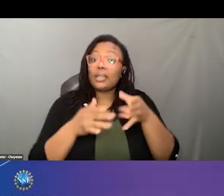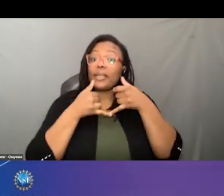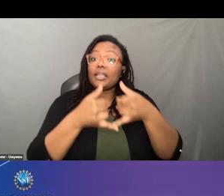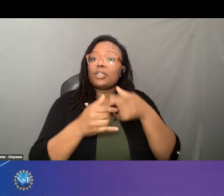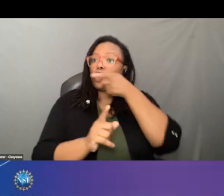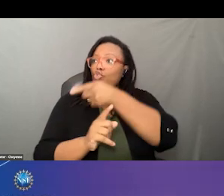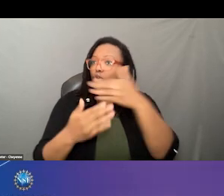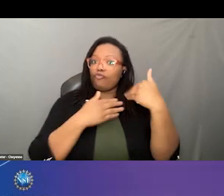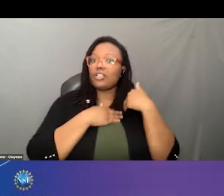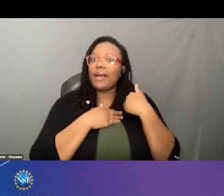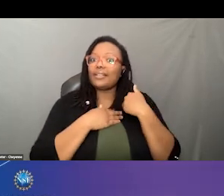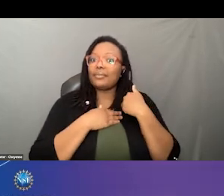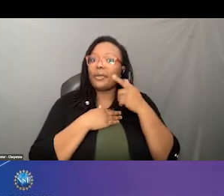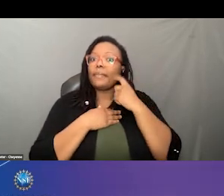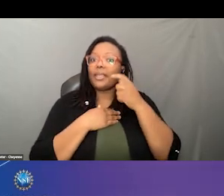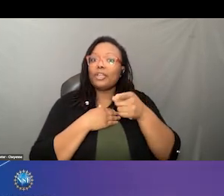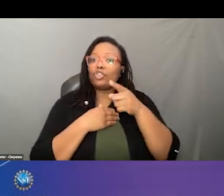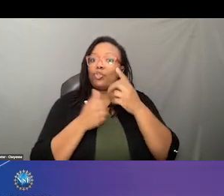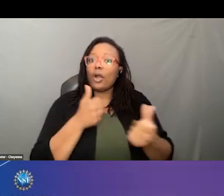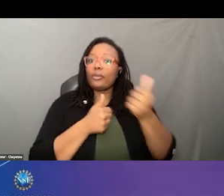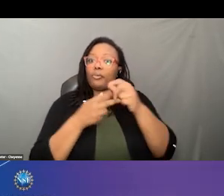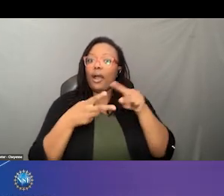you are responsible for it because you're the prime.